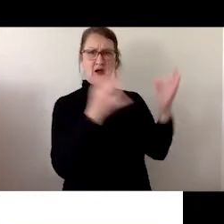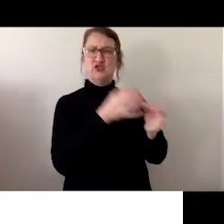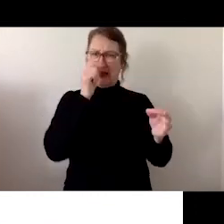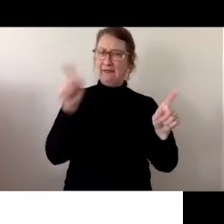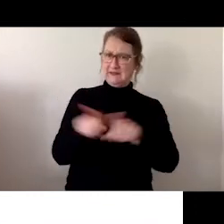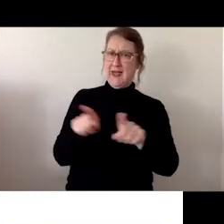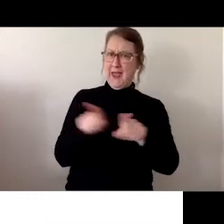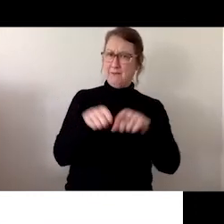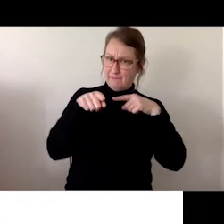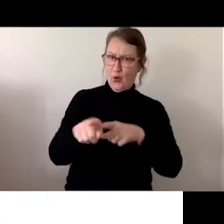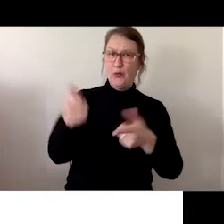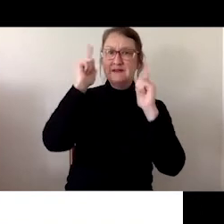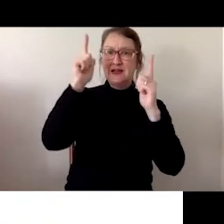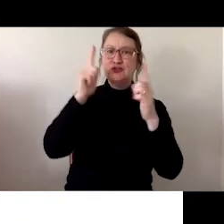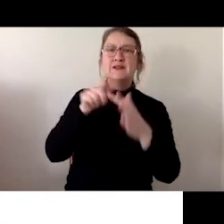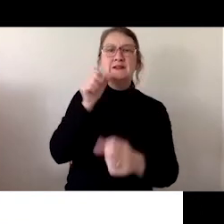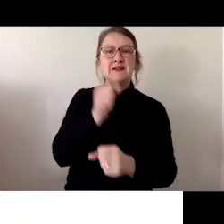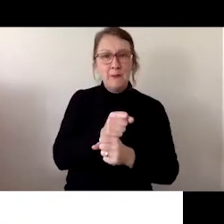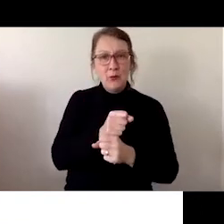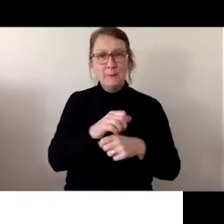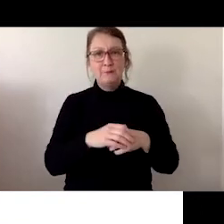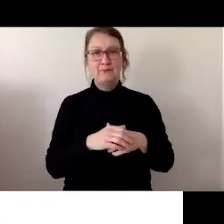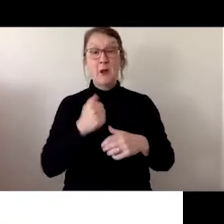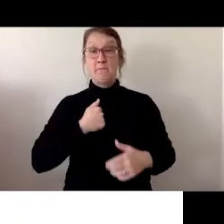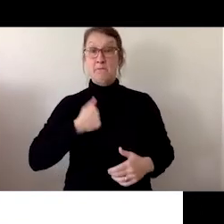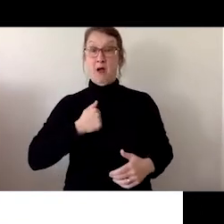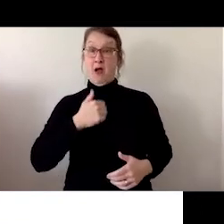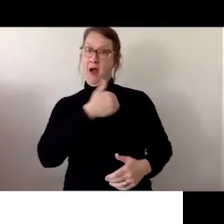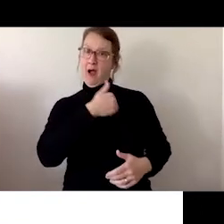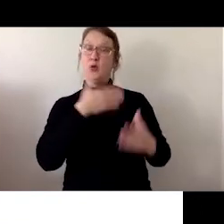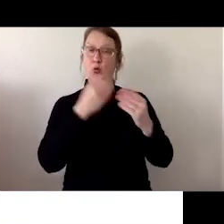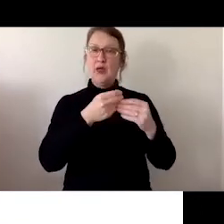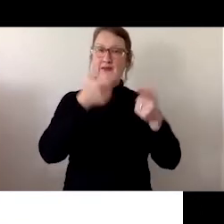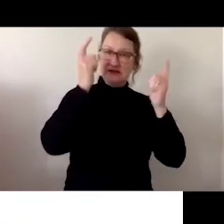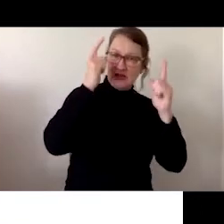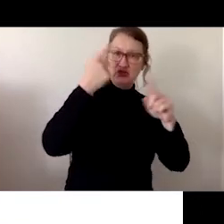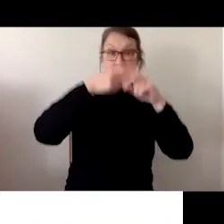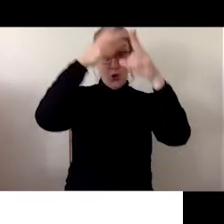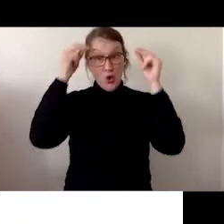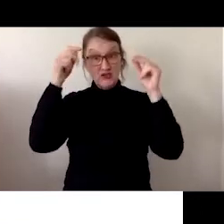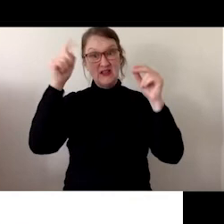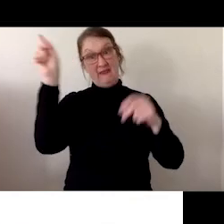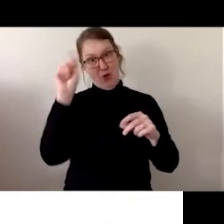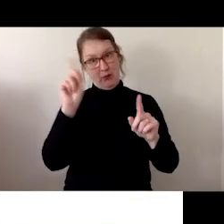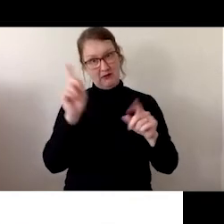And my hat's off to teachers and nurses at this time. No. 3 - retarget your fundraising away from